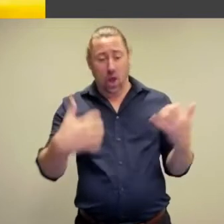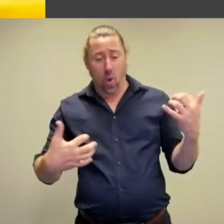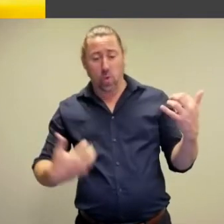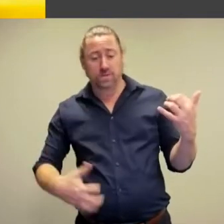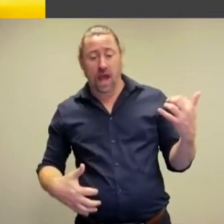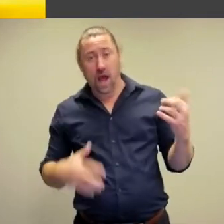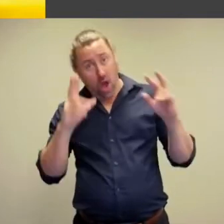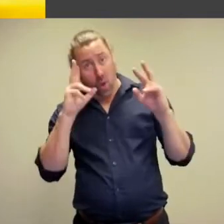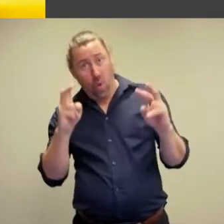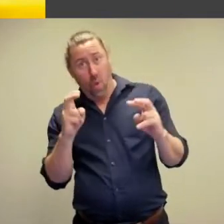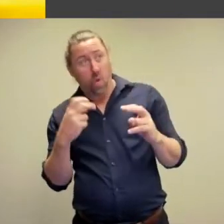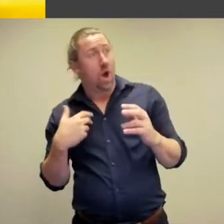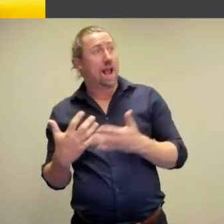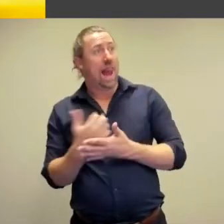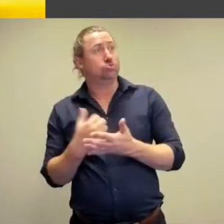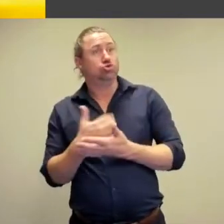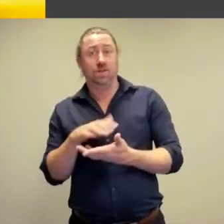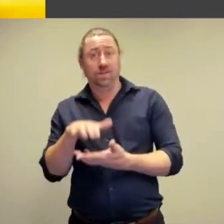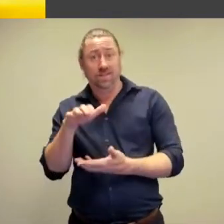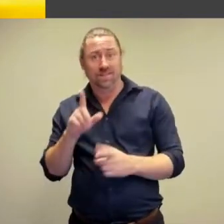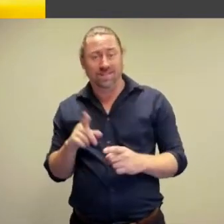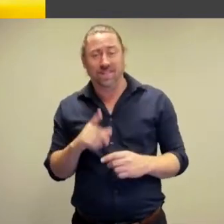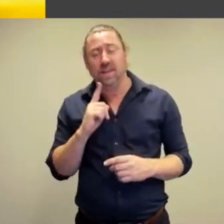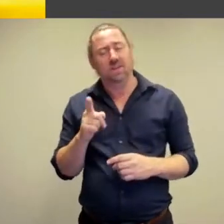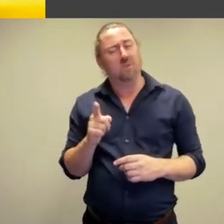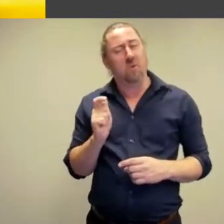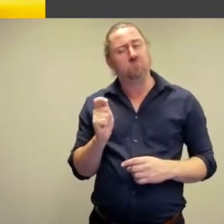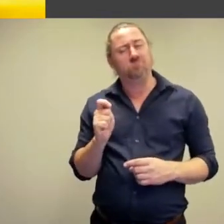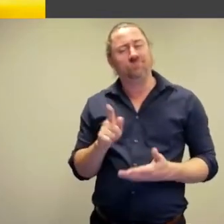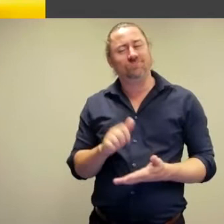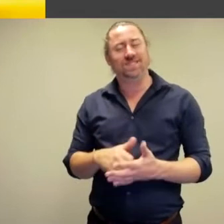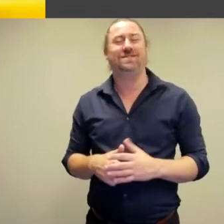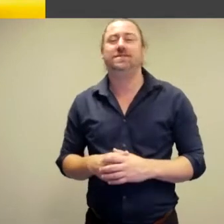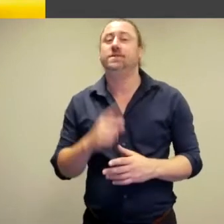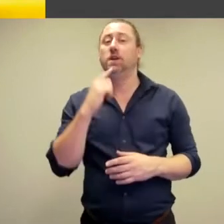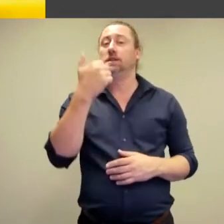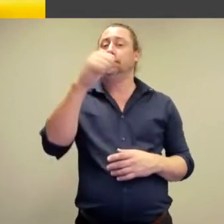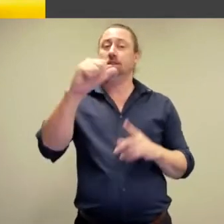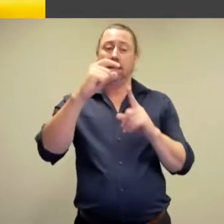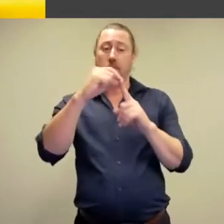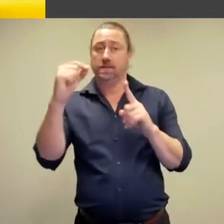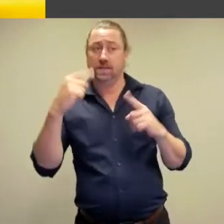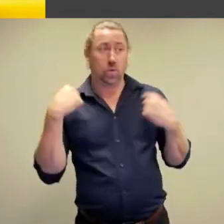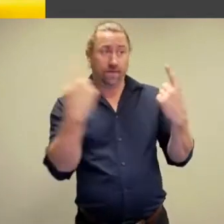definitely. Okay so,